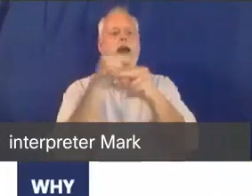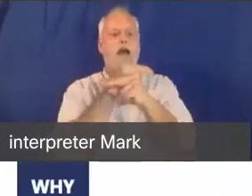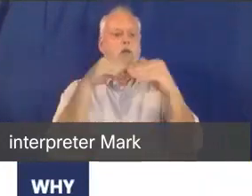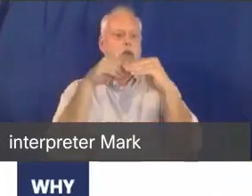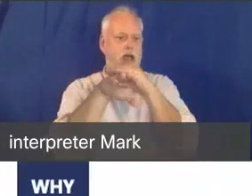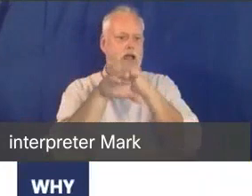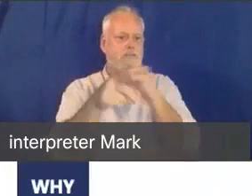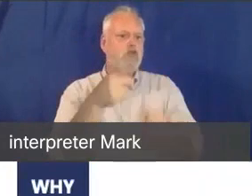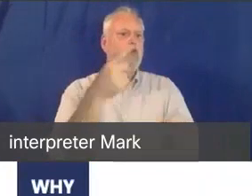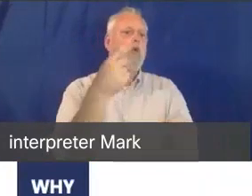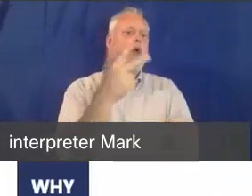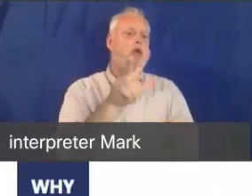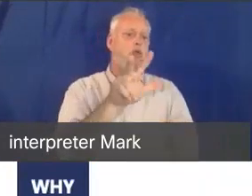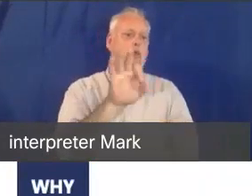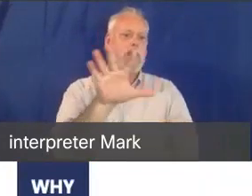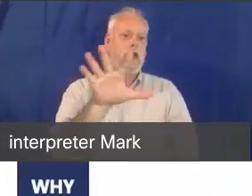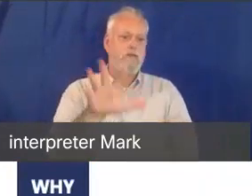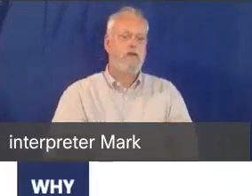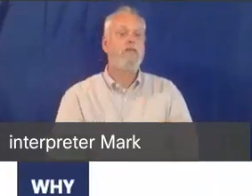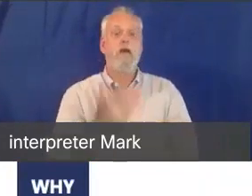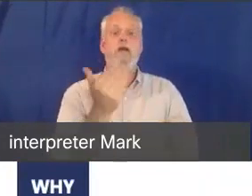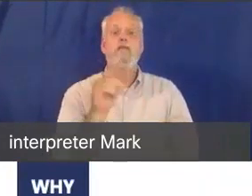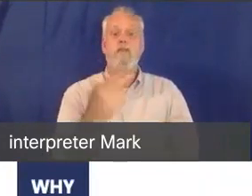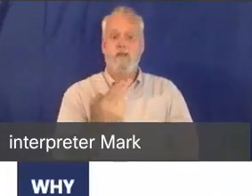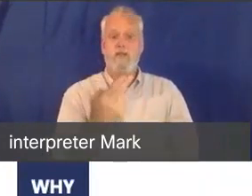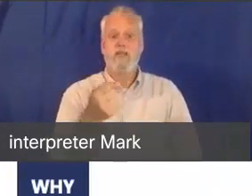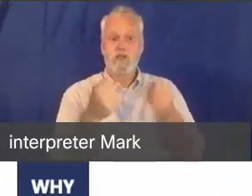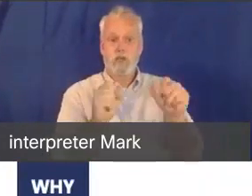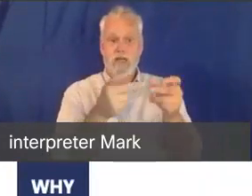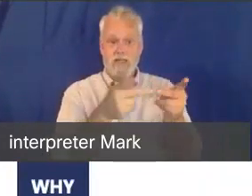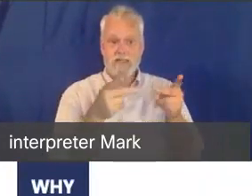It's this is a street 15 street is a place where that should serve people.